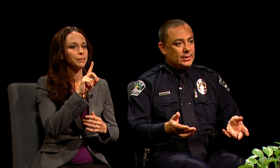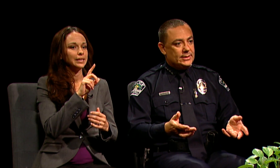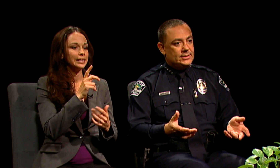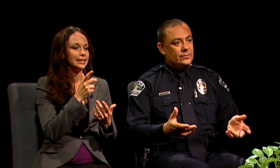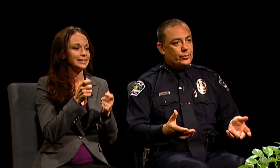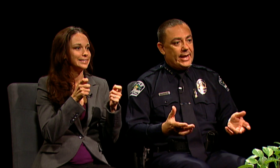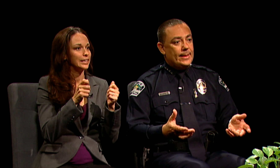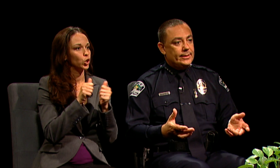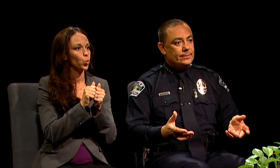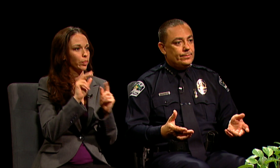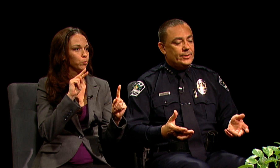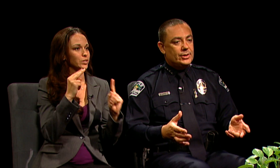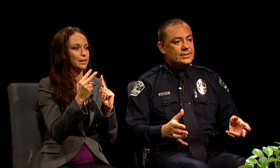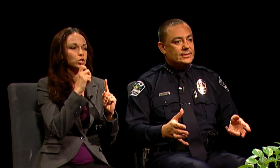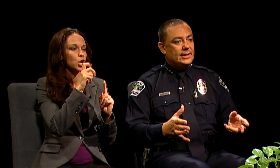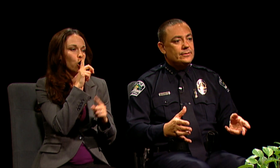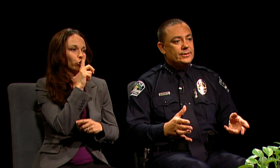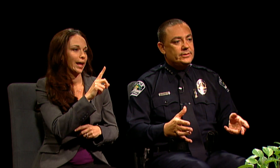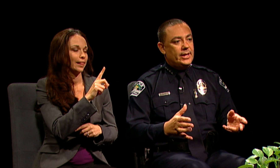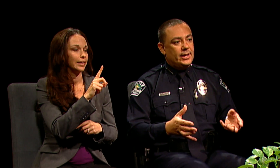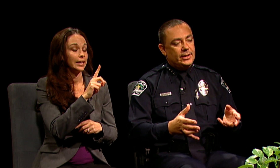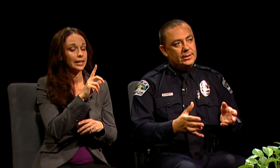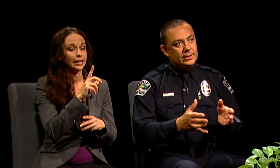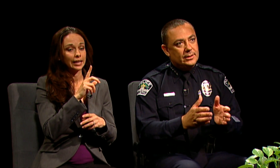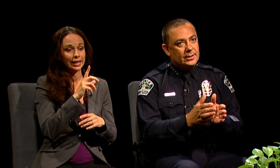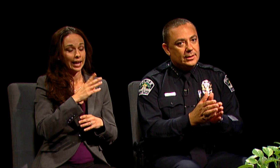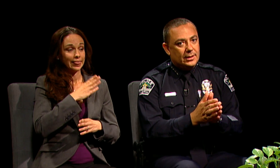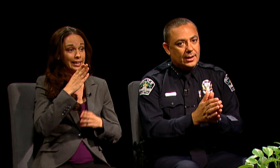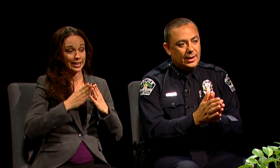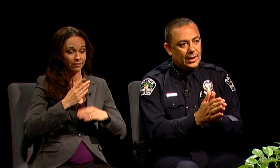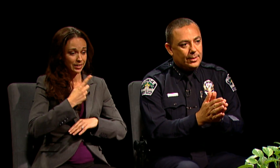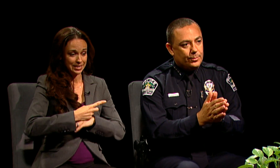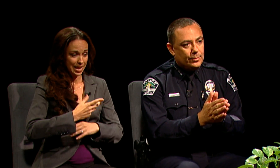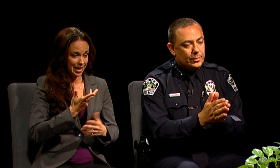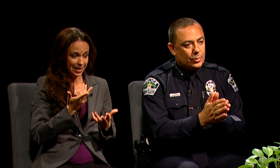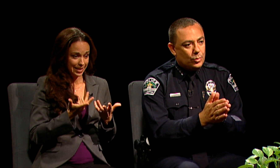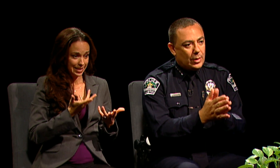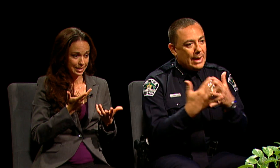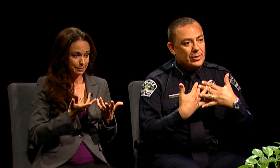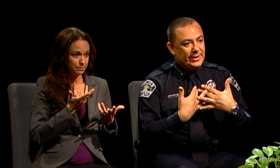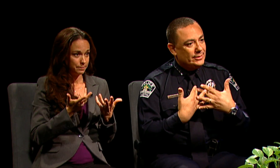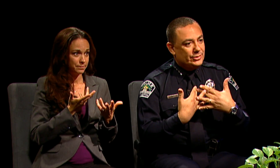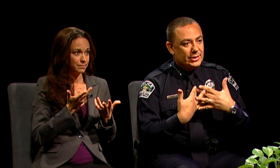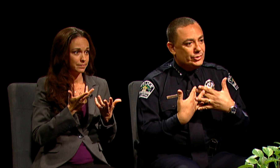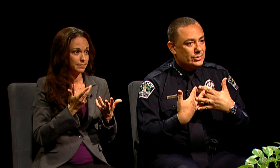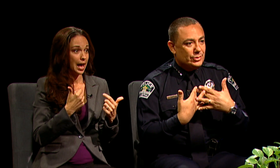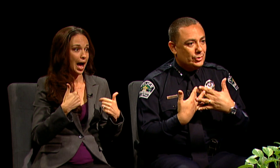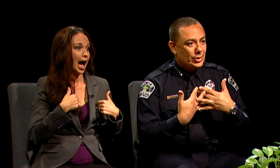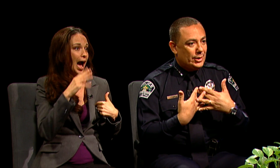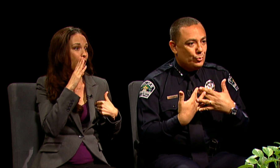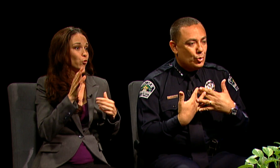INSTEAD OF REALITY BECAUSE AT THE END OF THE DAY I'M GONNA MAKE THE DECISION.